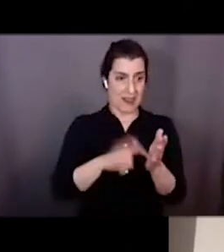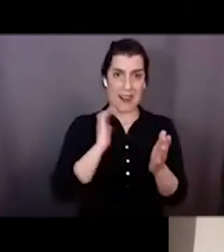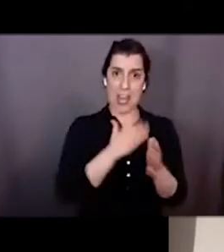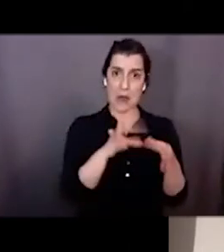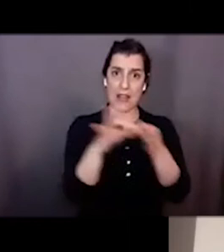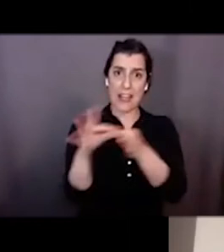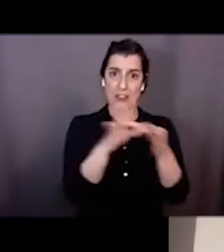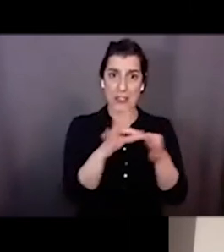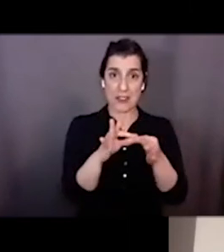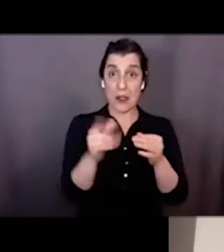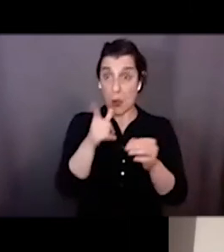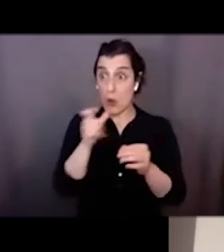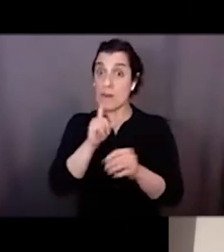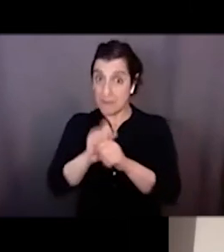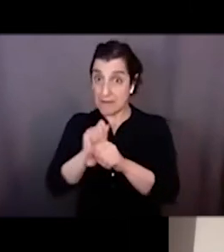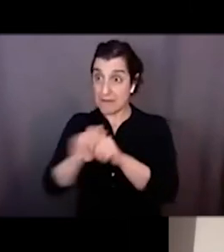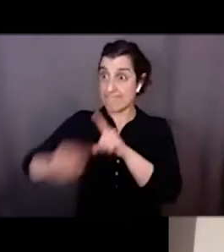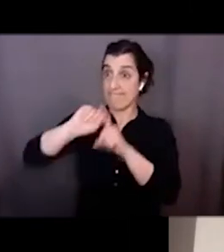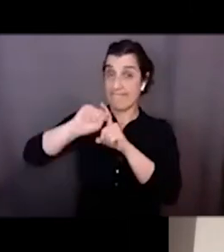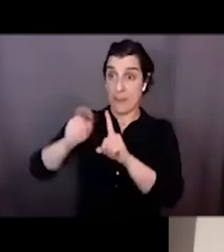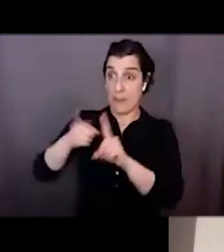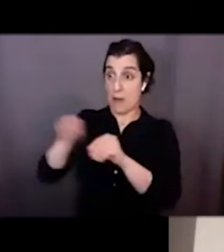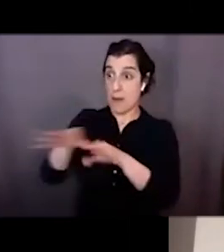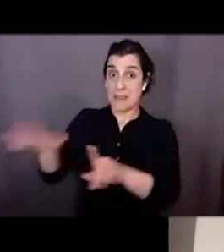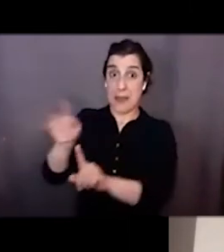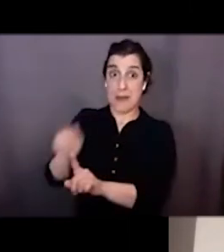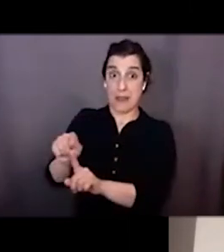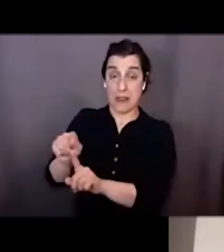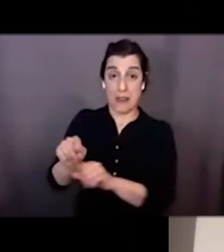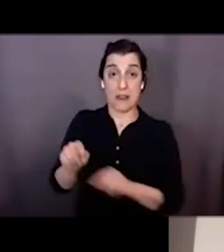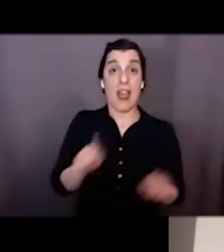affected by dependent Mick and our society's lack of care towards the